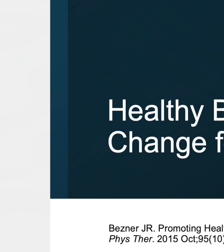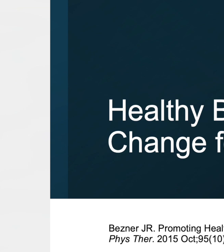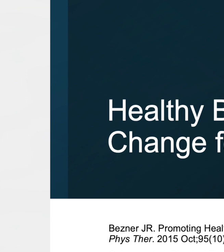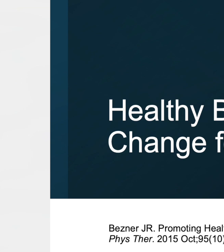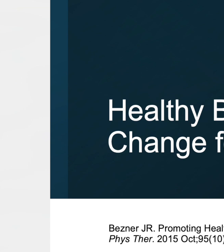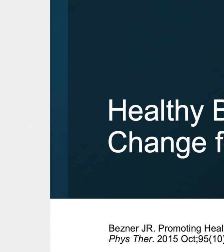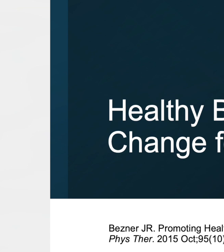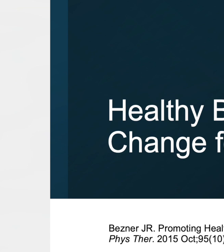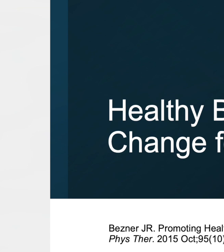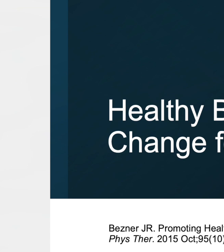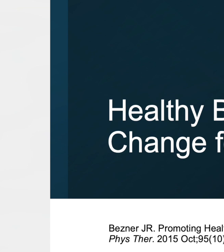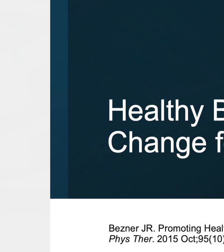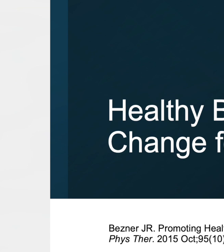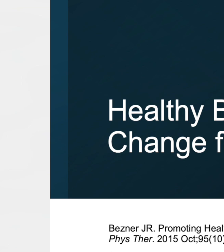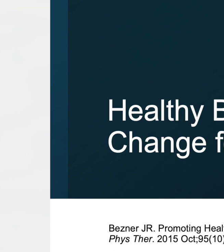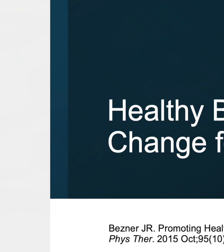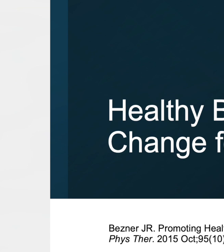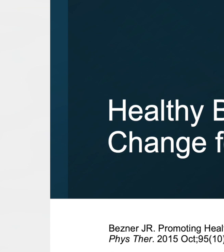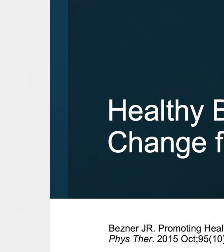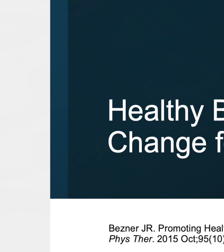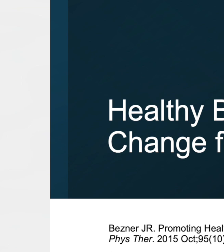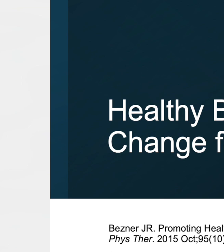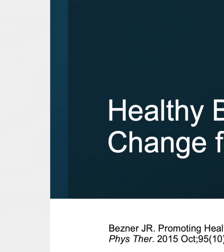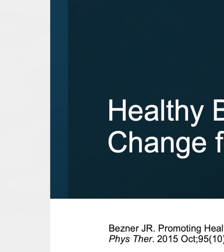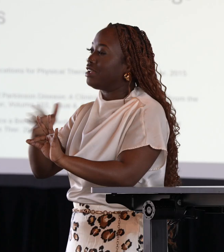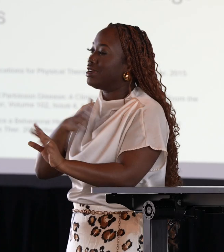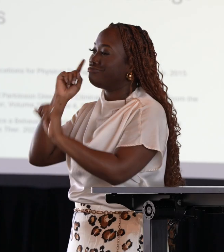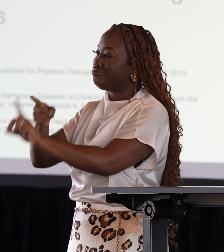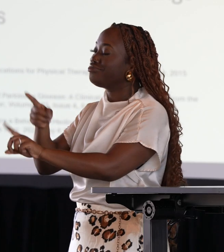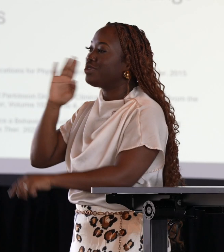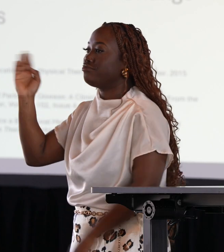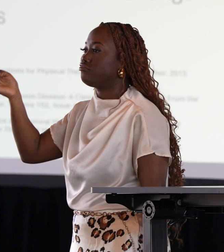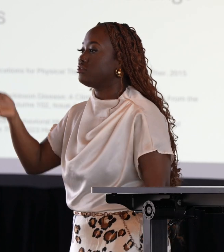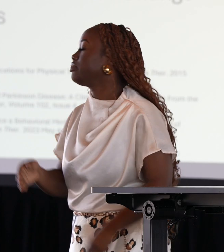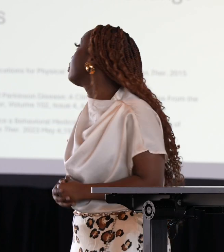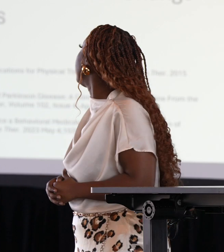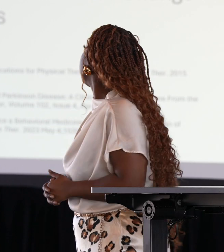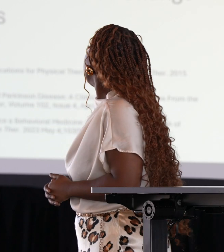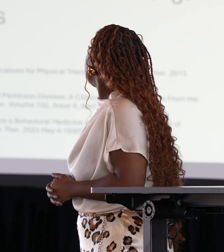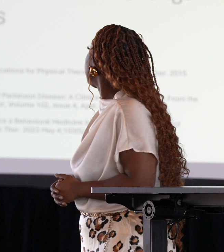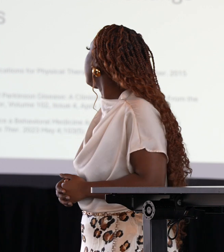flavor on those models, which was really the important thing I wanted to talk about. There's hard to see the citations that